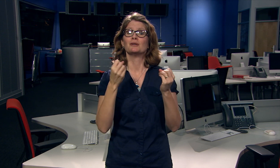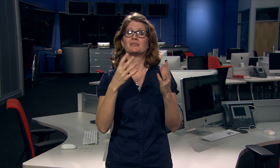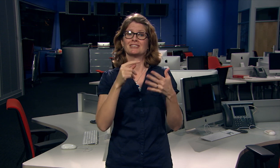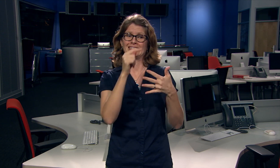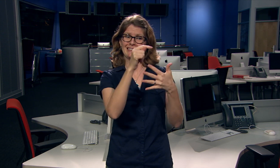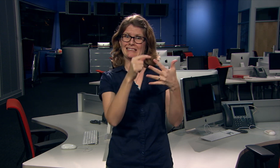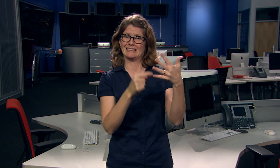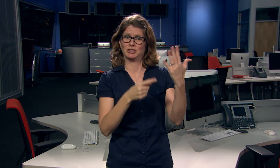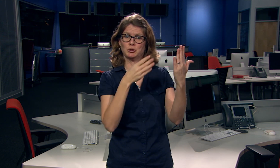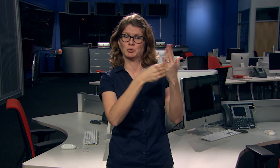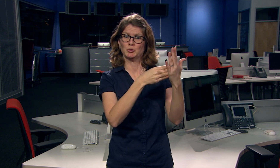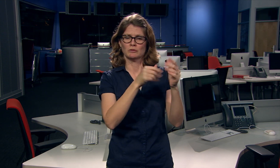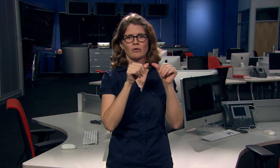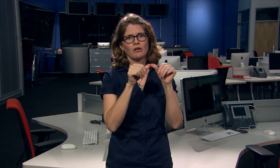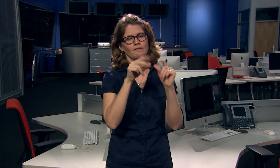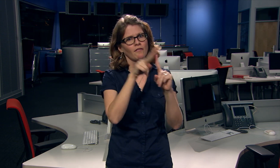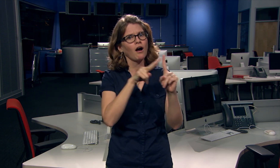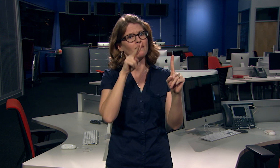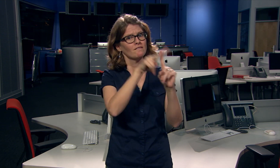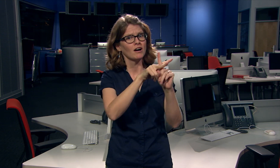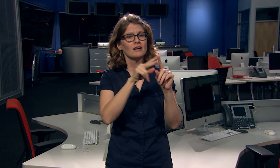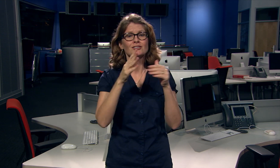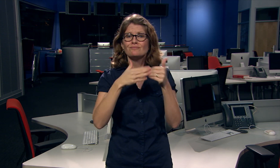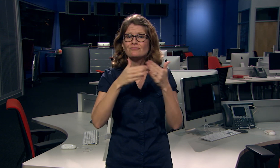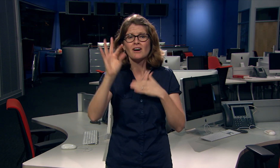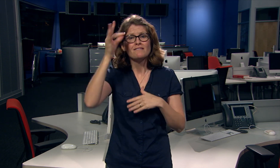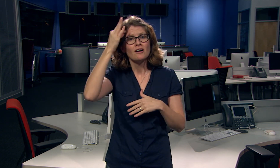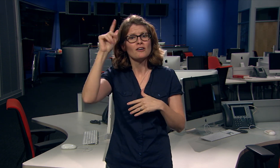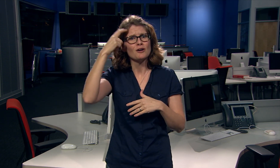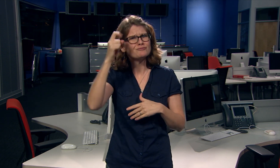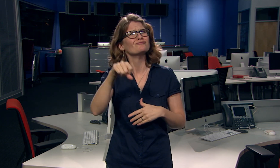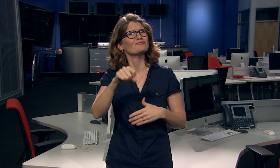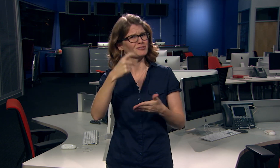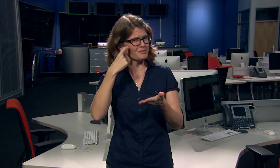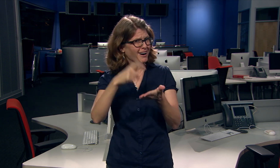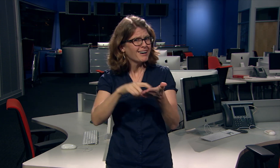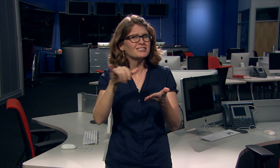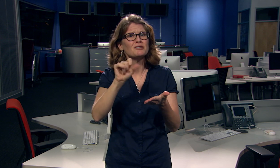THESE TYPES OF LAWSUITS CONTINUE TO BE FILED EVEN THOUGH THE FEDERAL GOVERNMENT RECOGNIZES